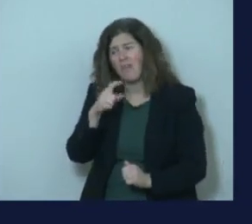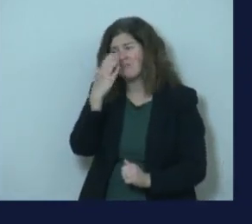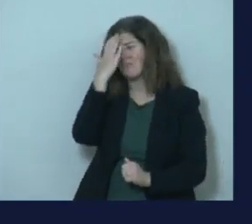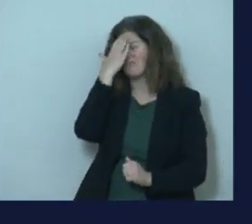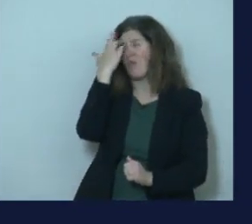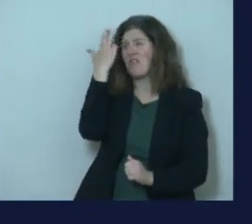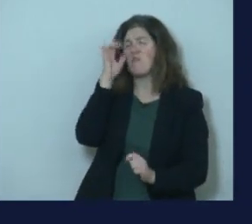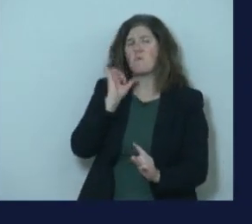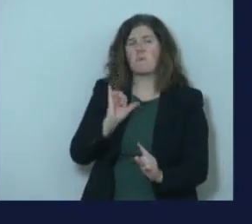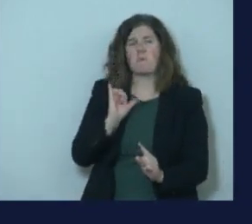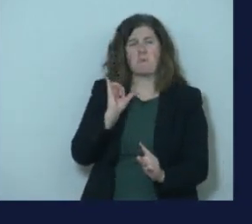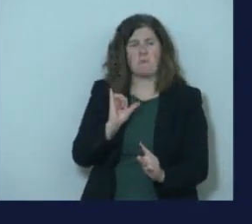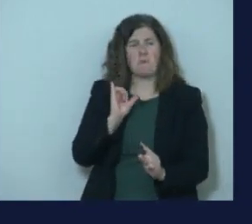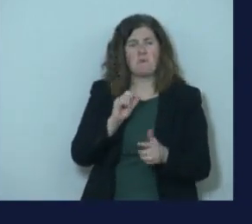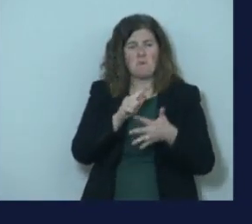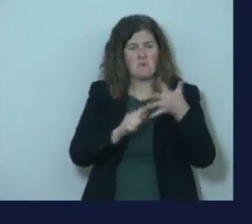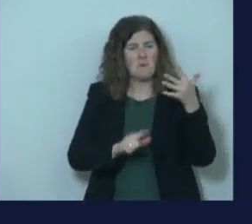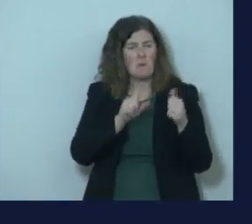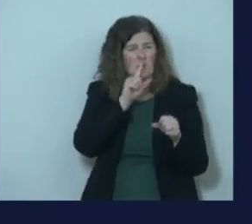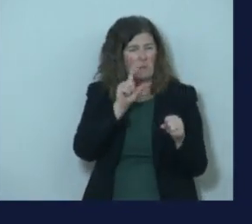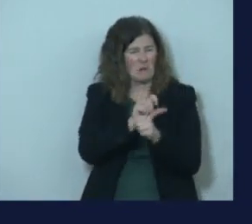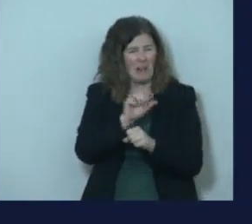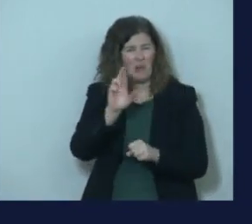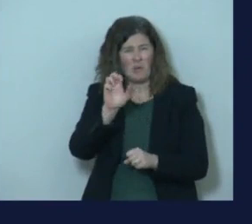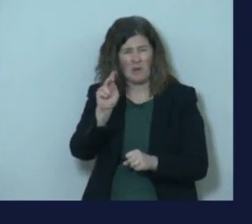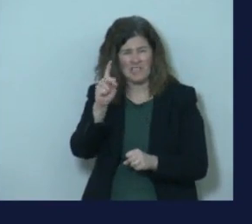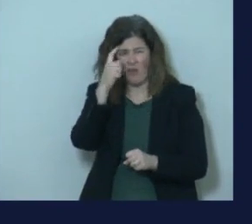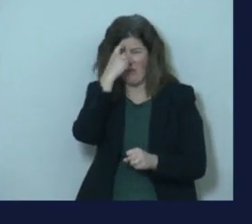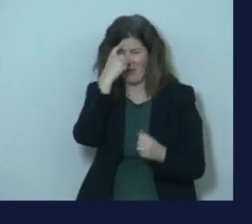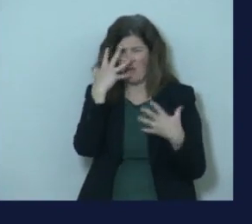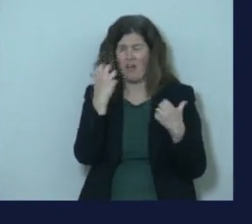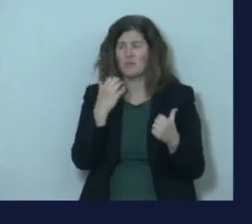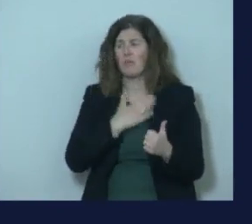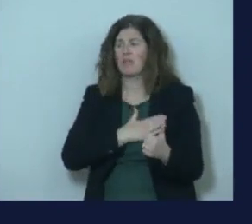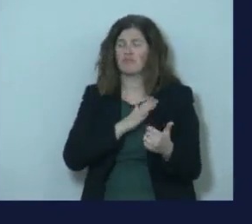THIS IS A SIGNIFICANT ISSUE CREATE THEY ARE NOT GETTING TO DO THEIR SPORTS.